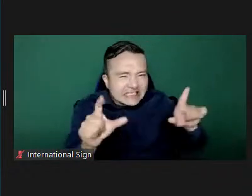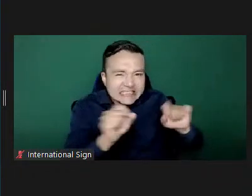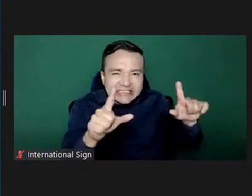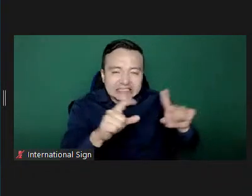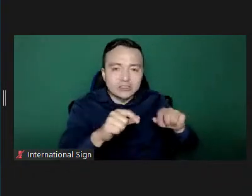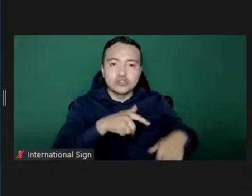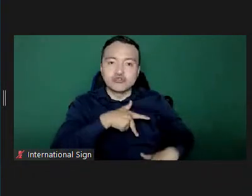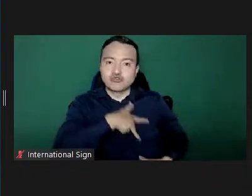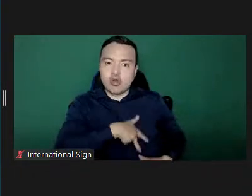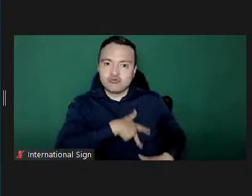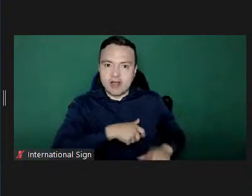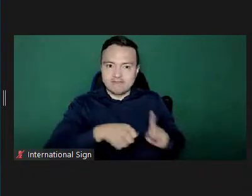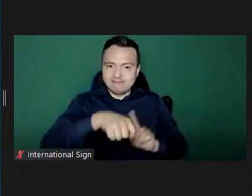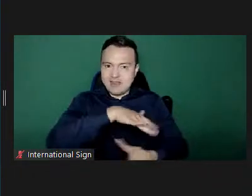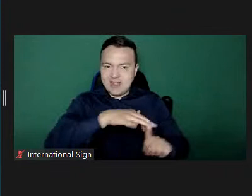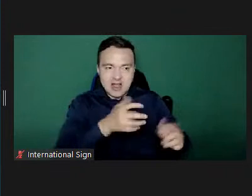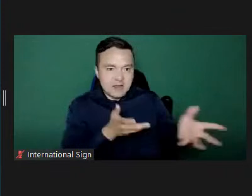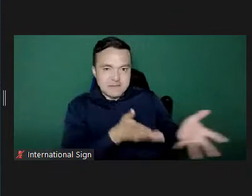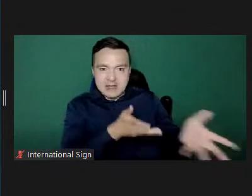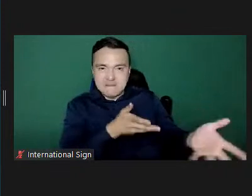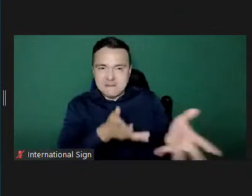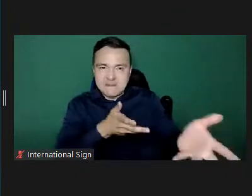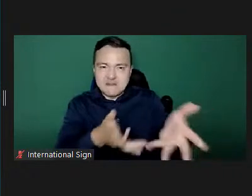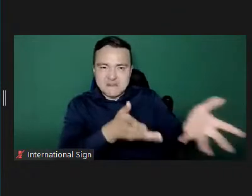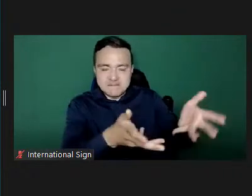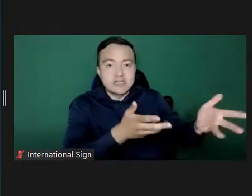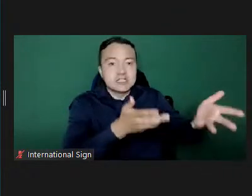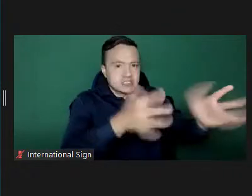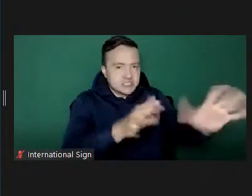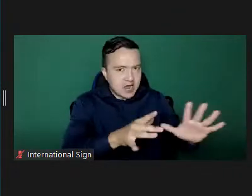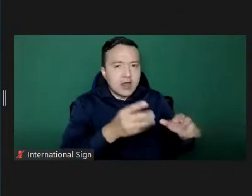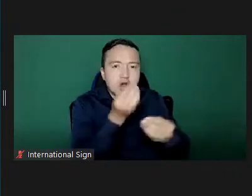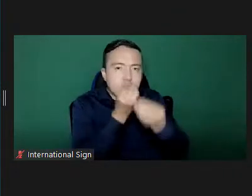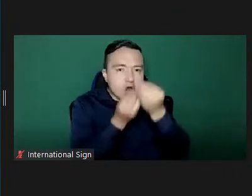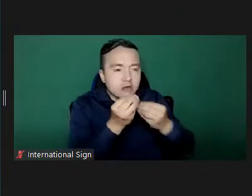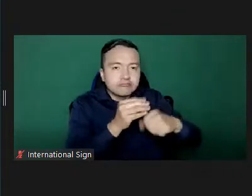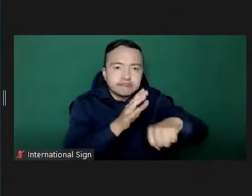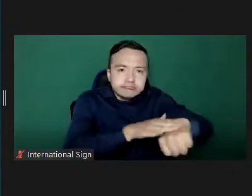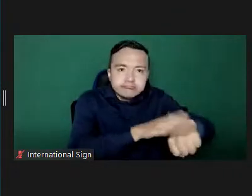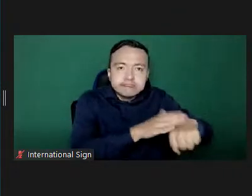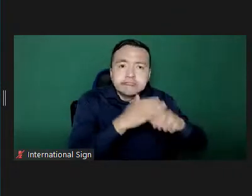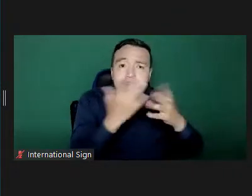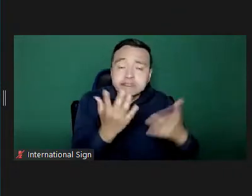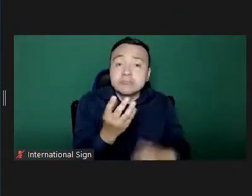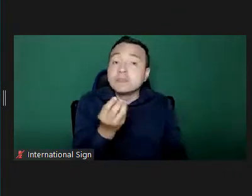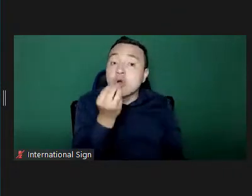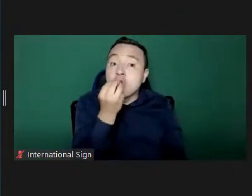restaurants, using social policy and moral s uasion, to address better options.